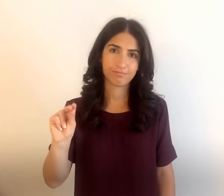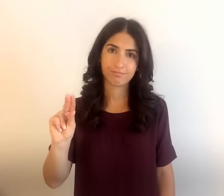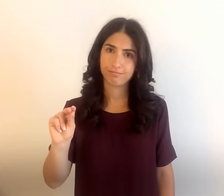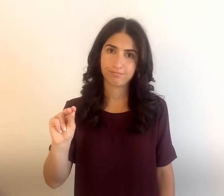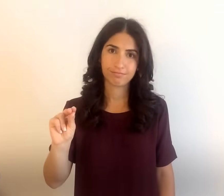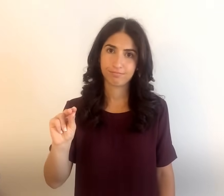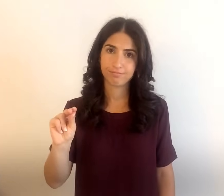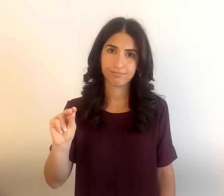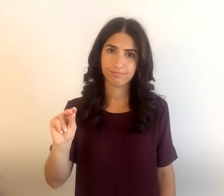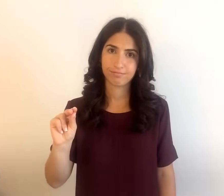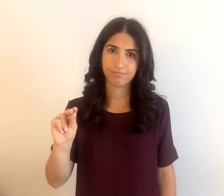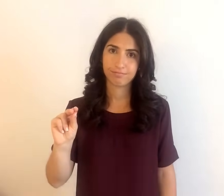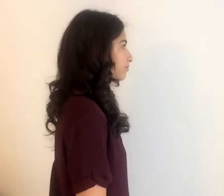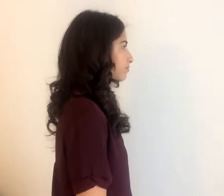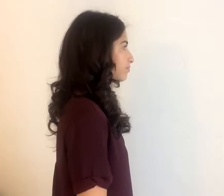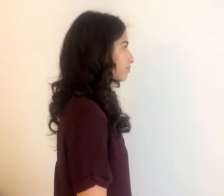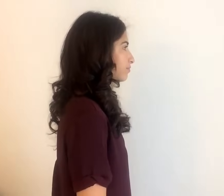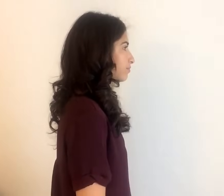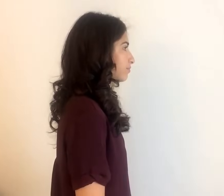no